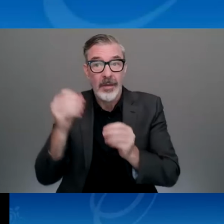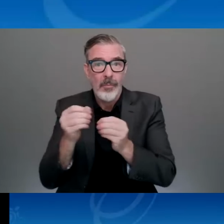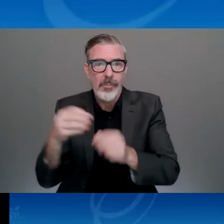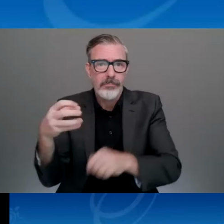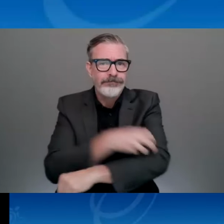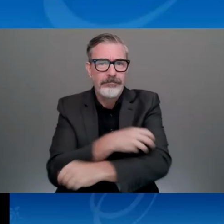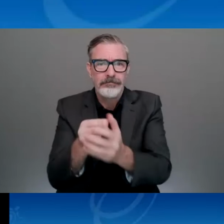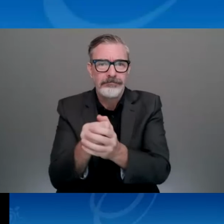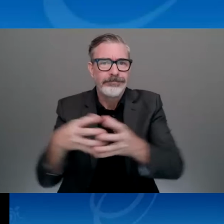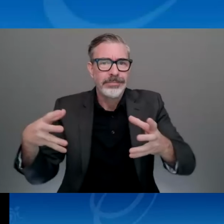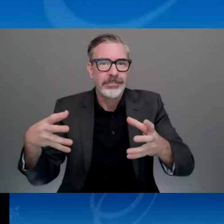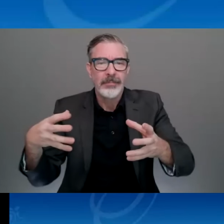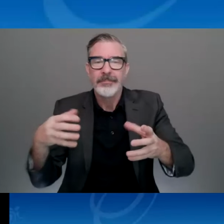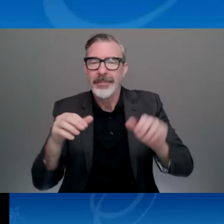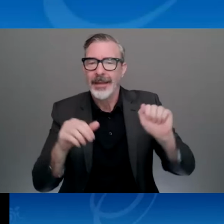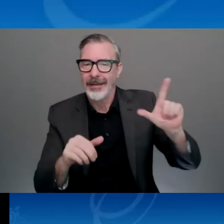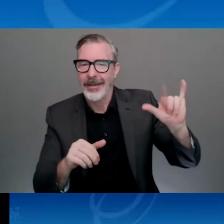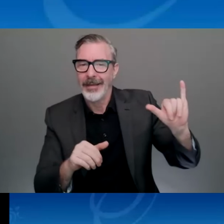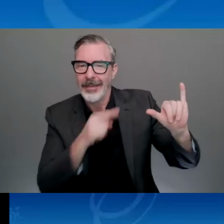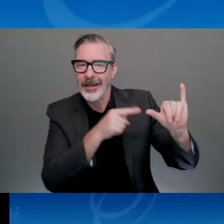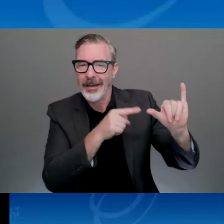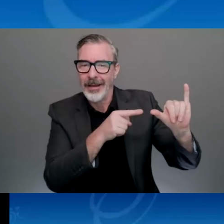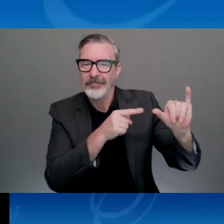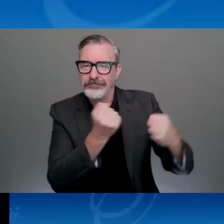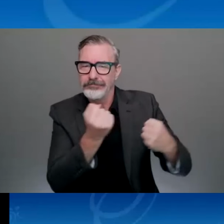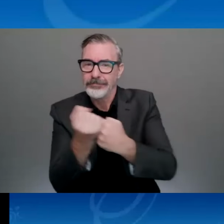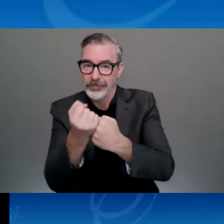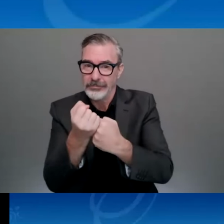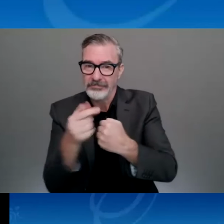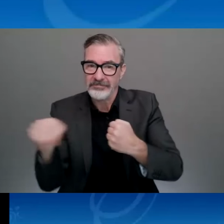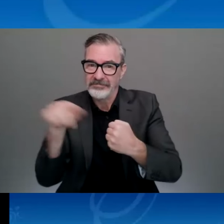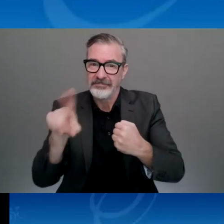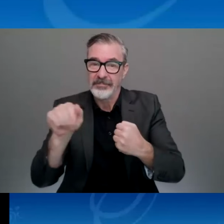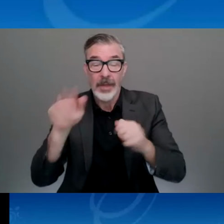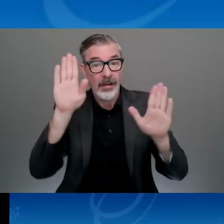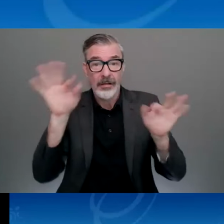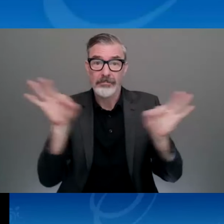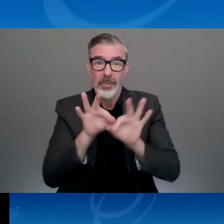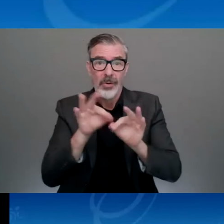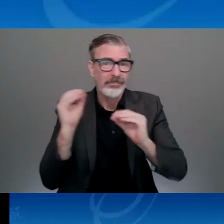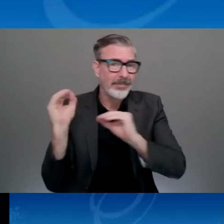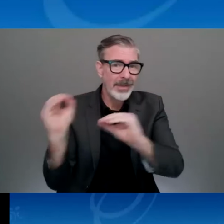So if we want to identify attitudes, I. I'm all for education. I'm all for training sessions.